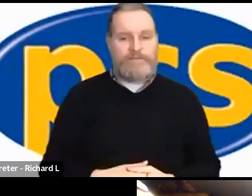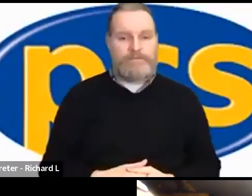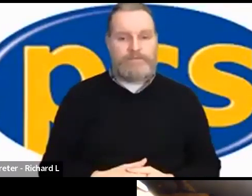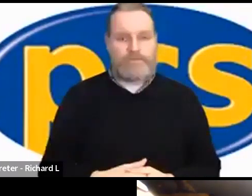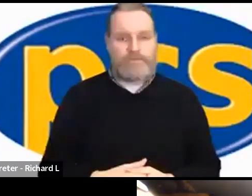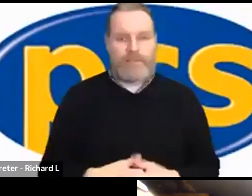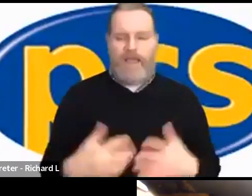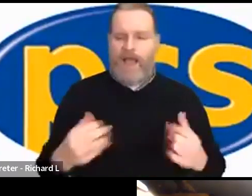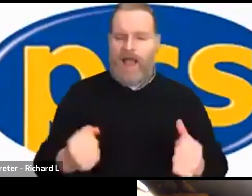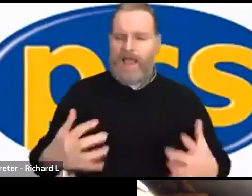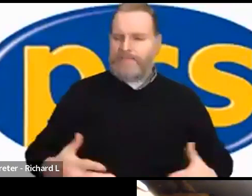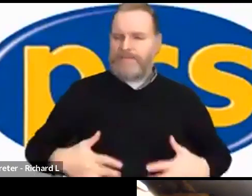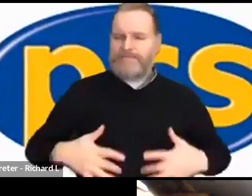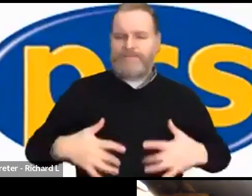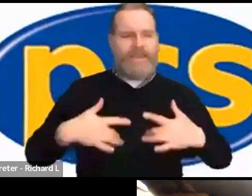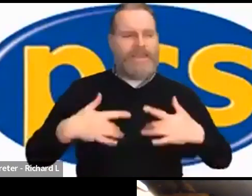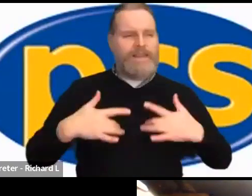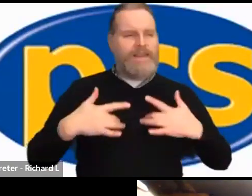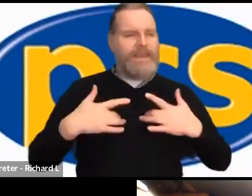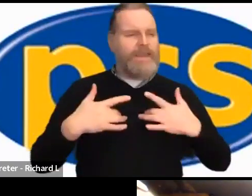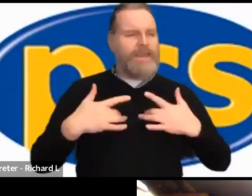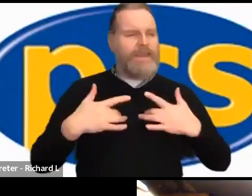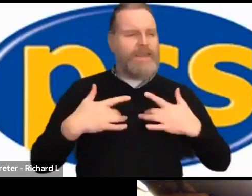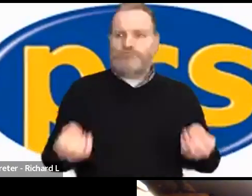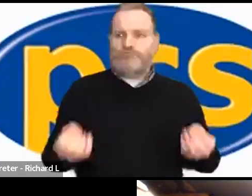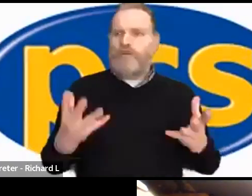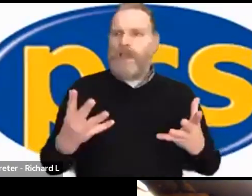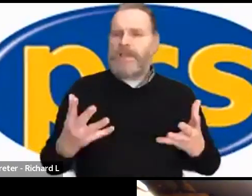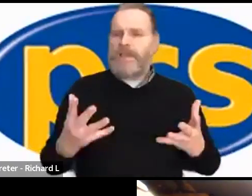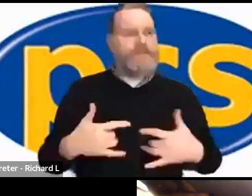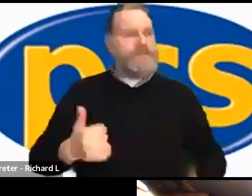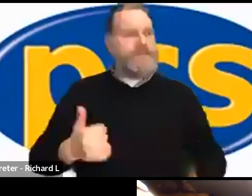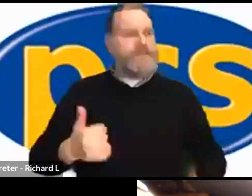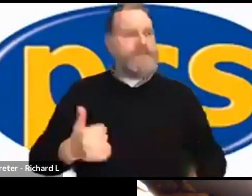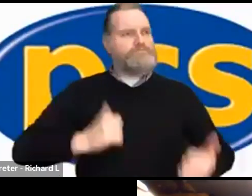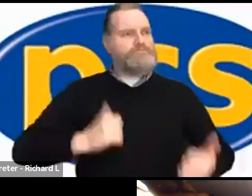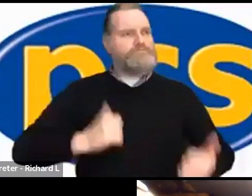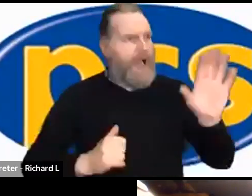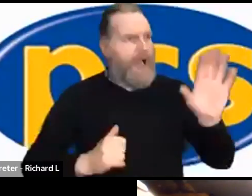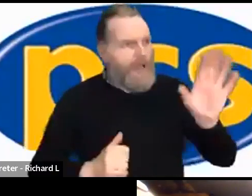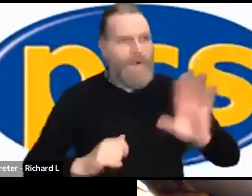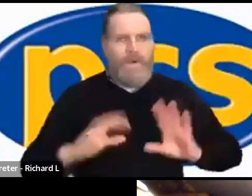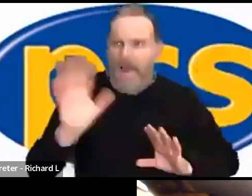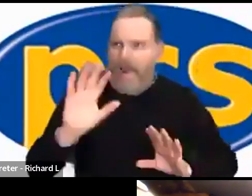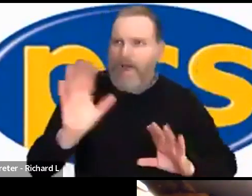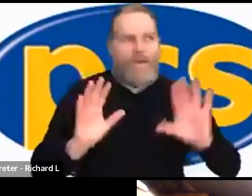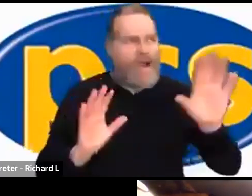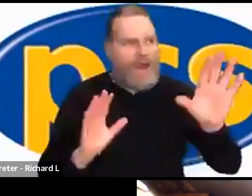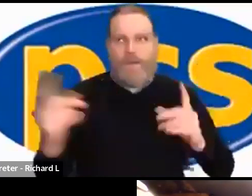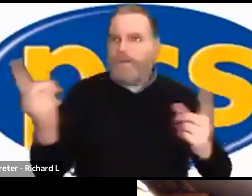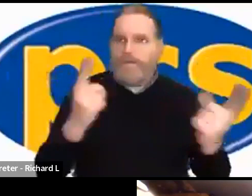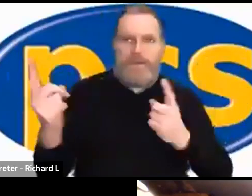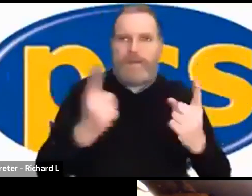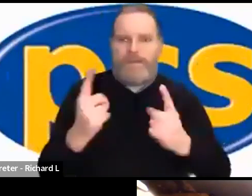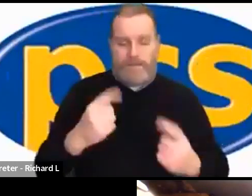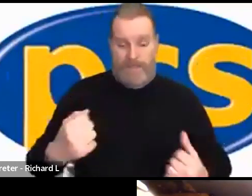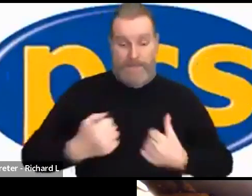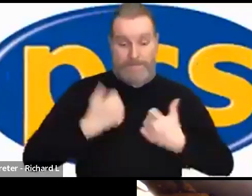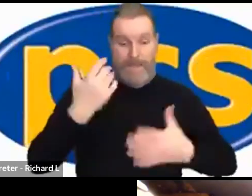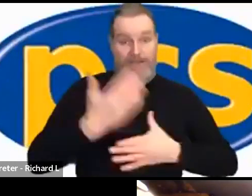that just that? And all of a sudden. t that and all the sensing feeling of pride, of people coming feeling of pride, of people coming together , who are from different , who are from different grades who are from different grades.